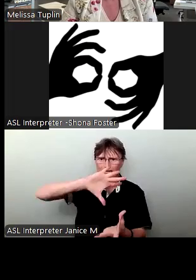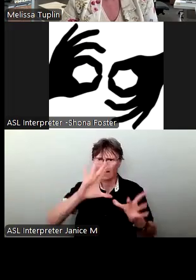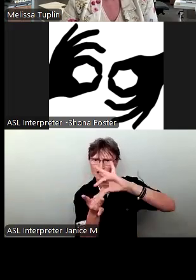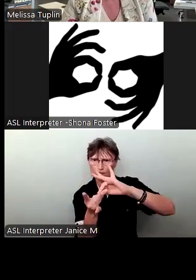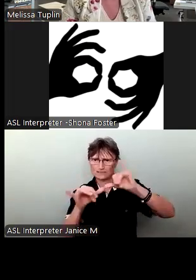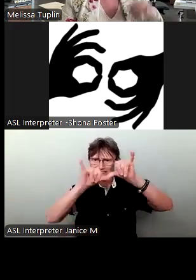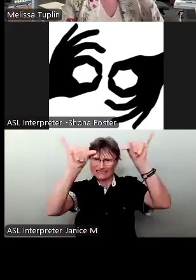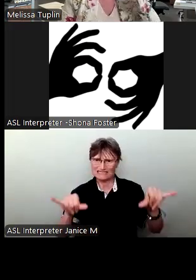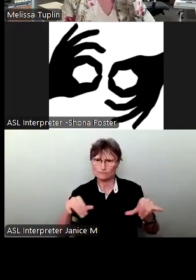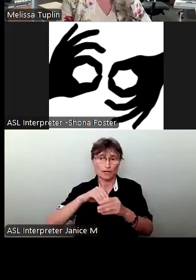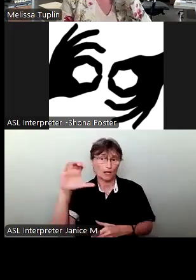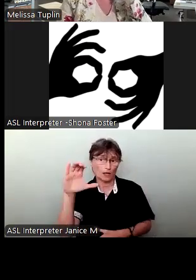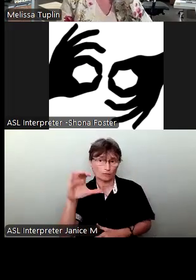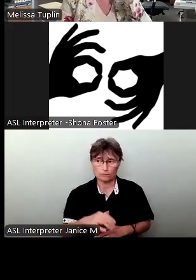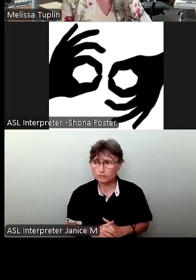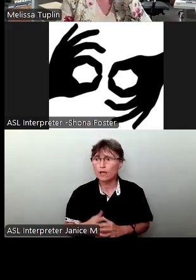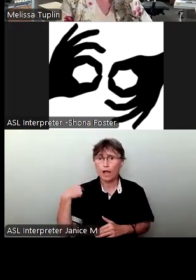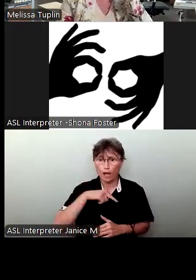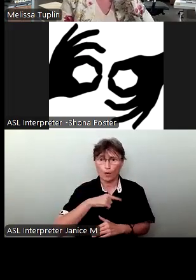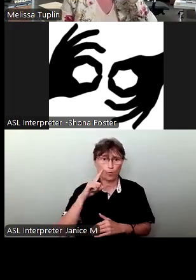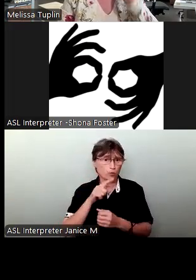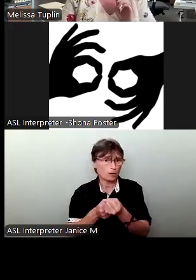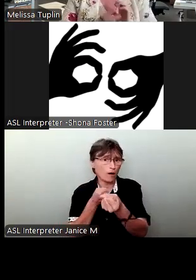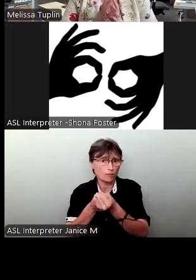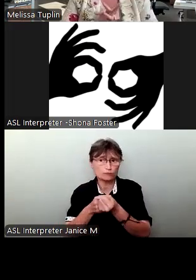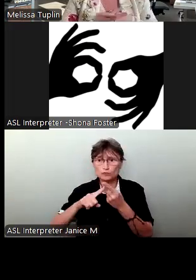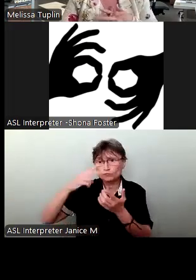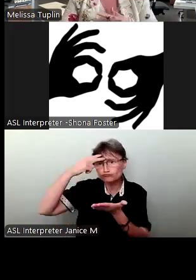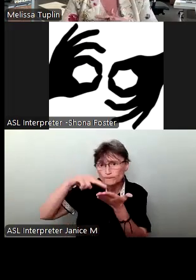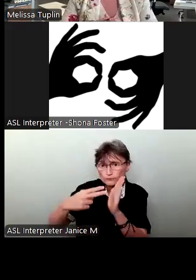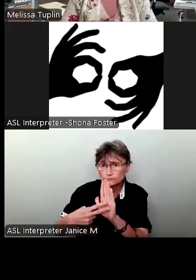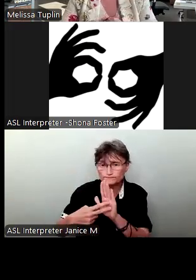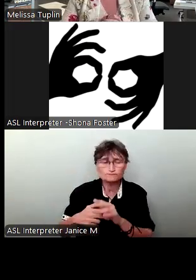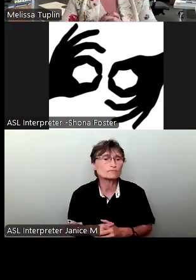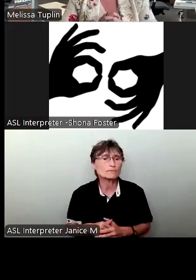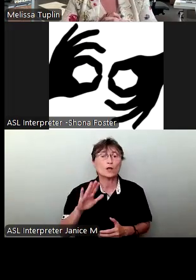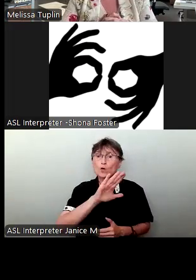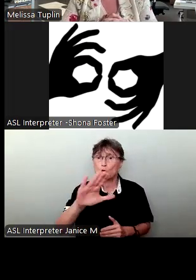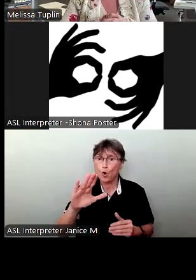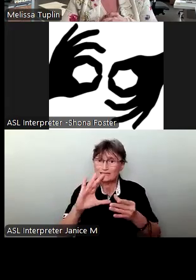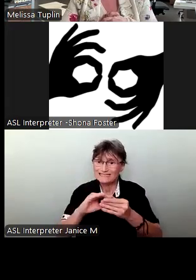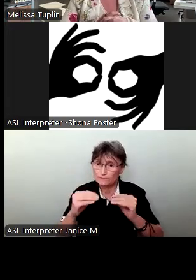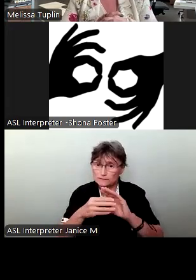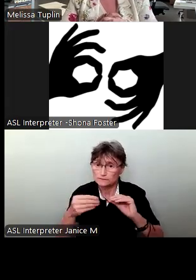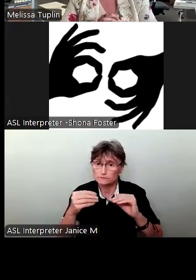organization contributes to purpose. These statements and the accompanying application